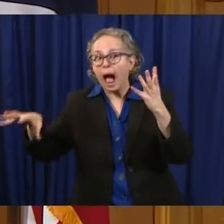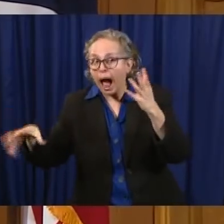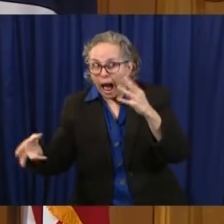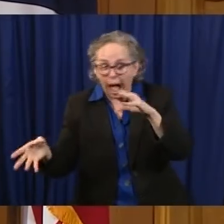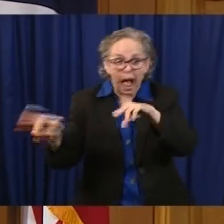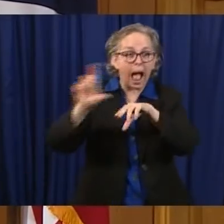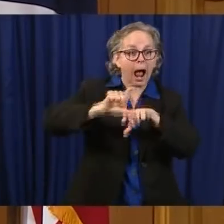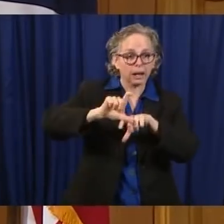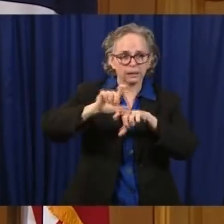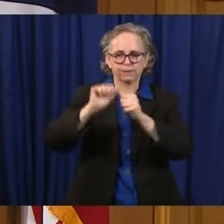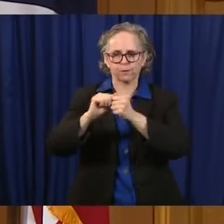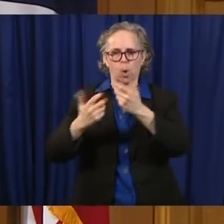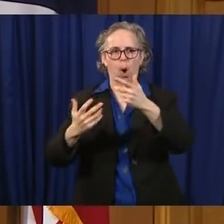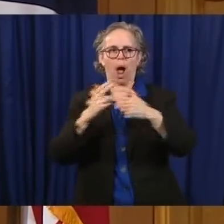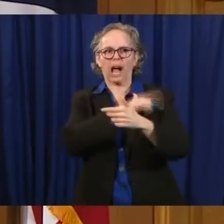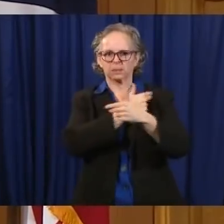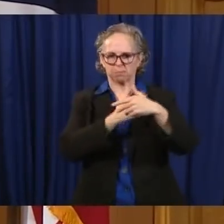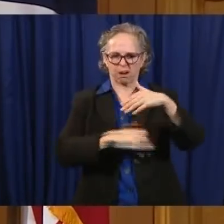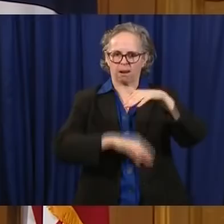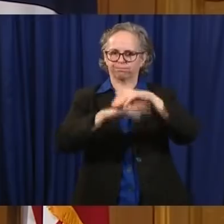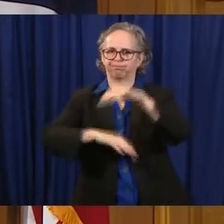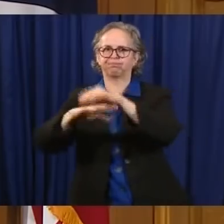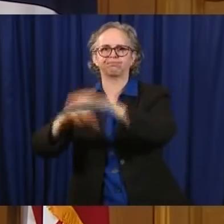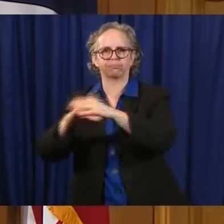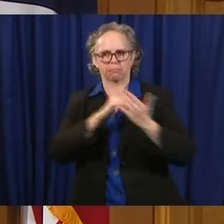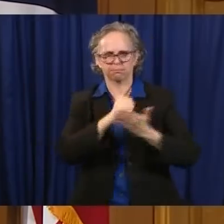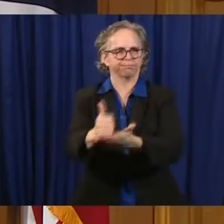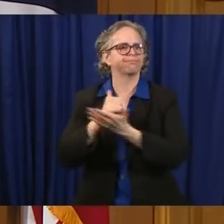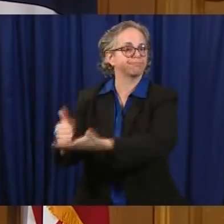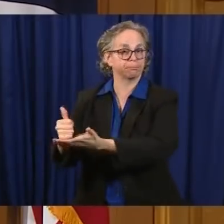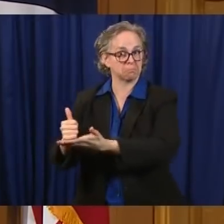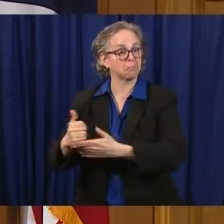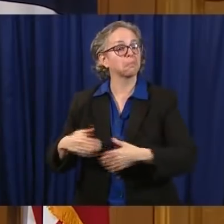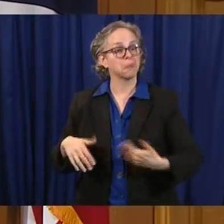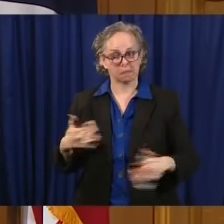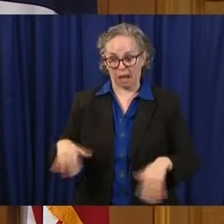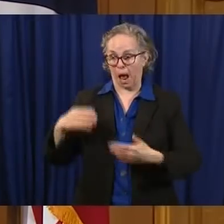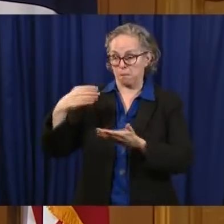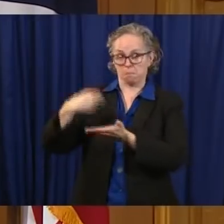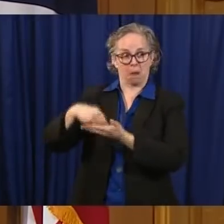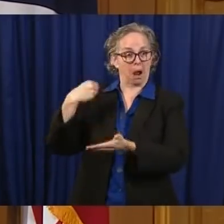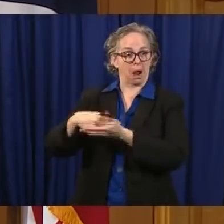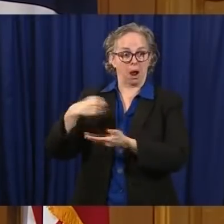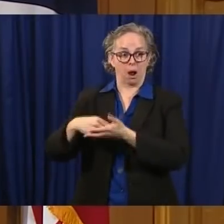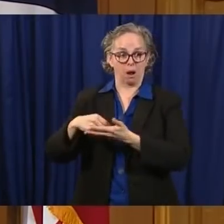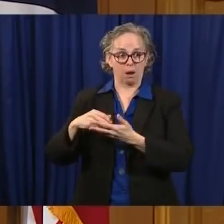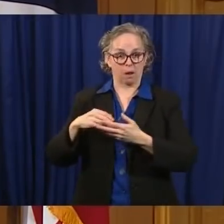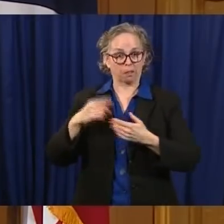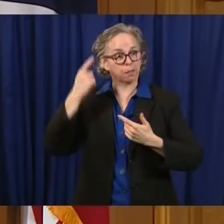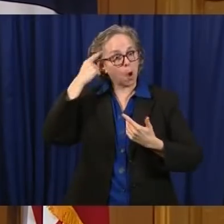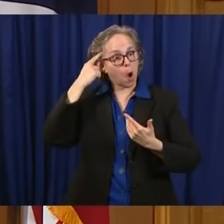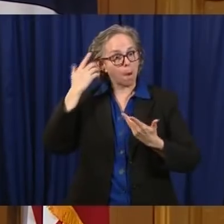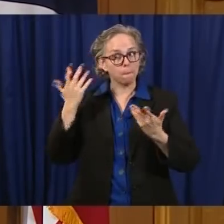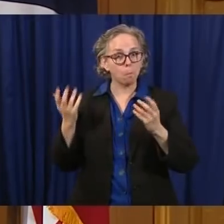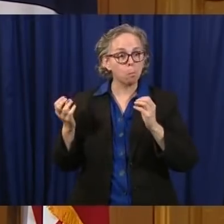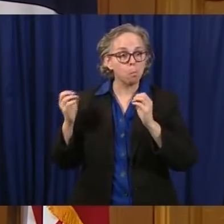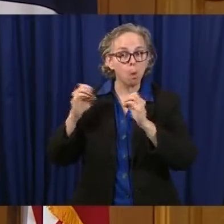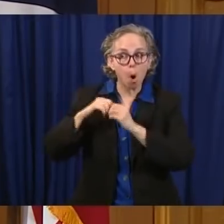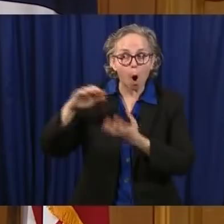TODAY WAS $8.8 MILLION FOR THE BUILDOUT OF OUR HOSPITAL CAPACITY, THAT IS DOWN FROM WHAT WE THOUGHT IT WAS GOING TO